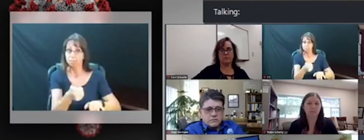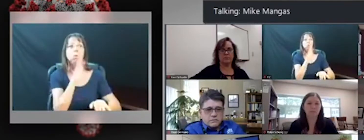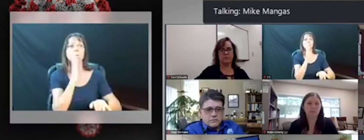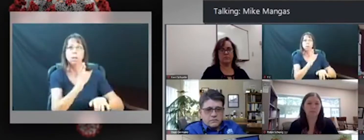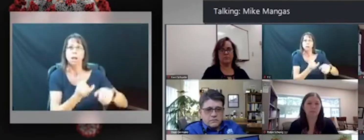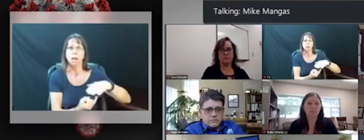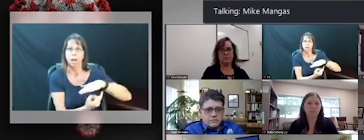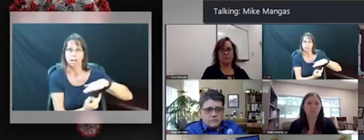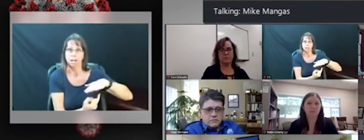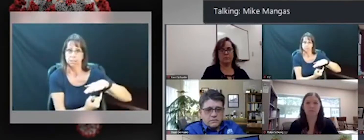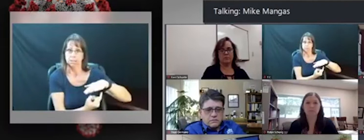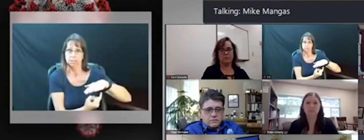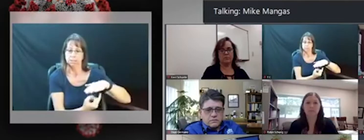There. Could you all hear - can you hear me?